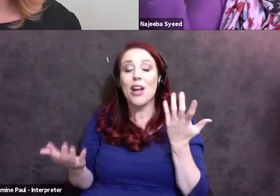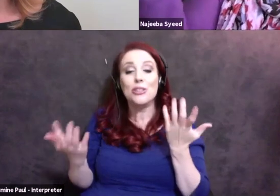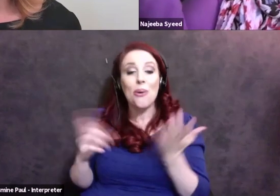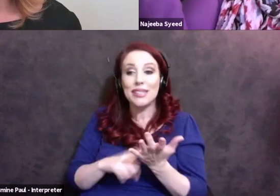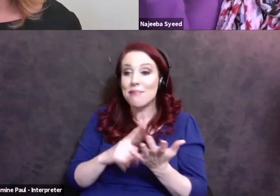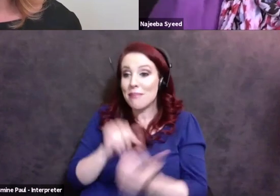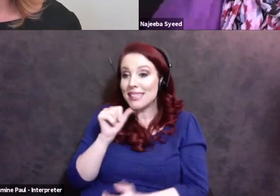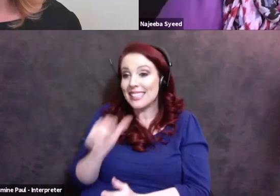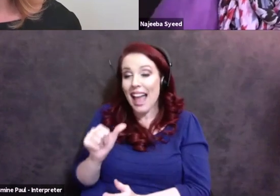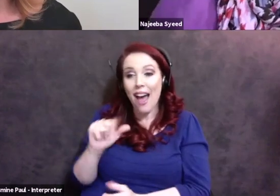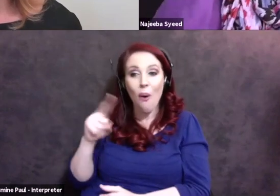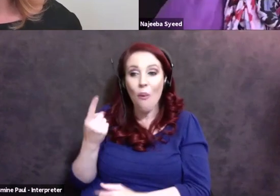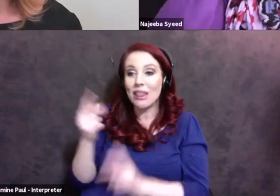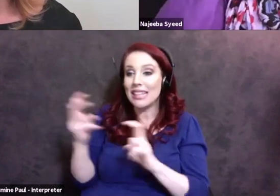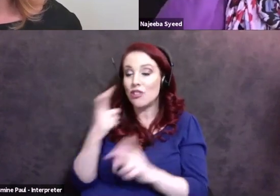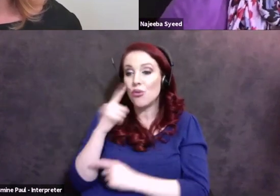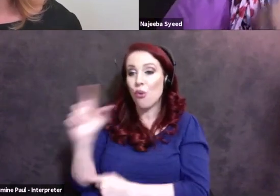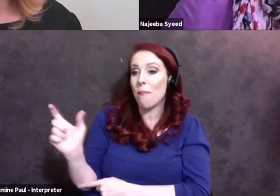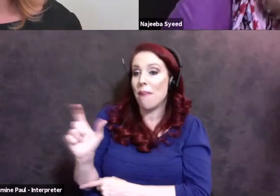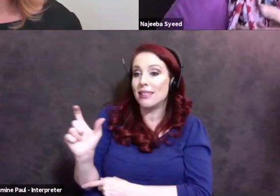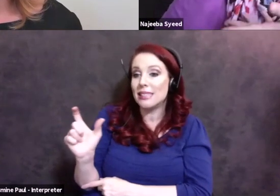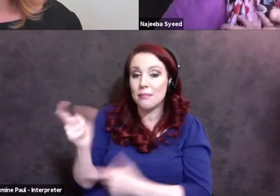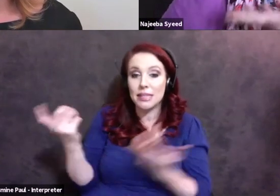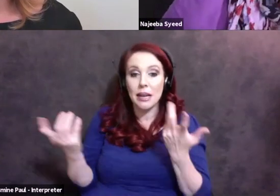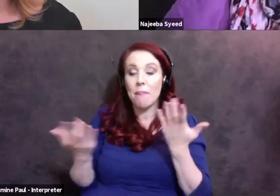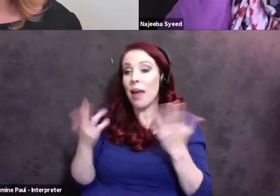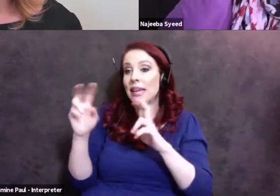This could be an issue that you haven't seen or thought of.